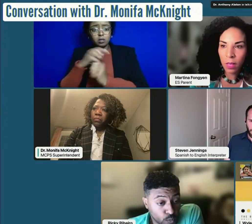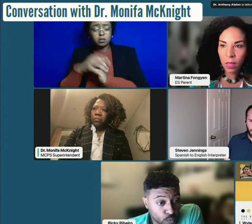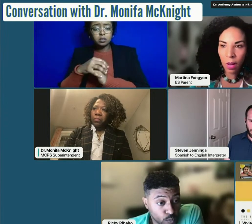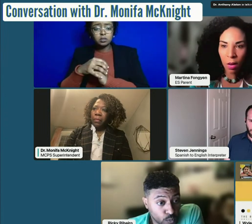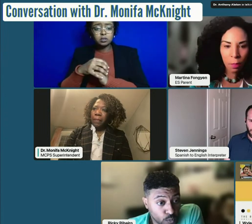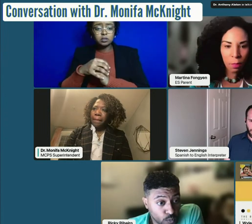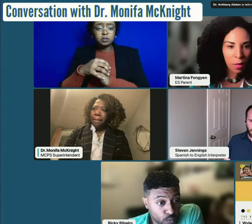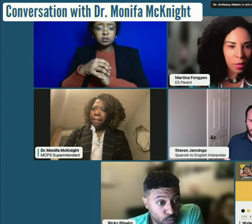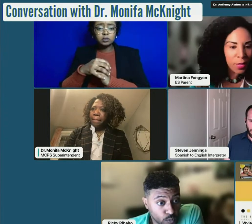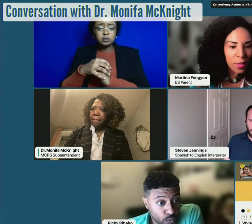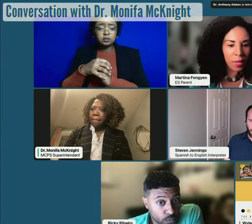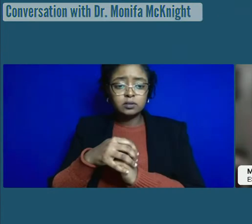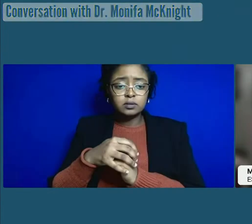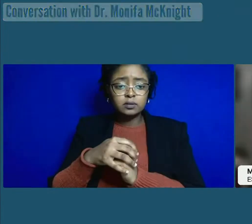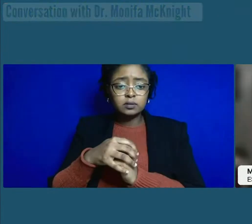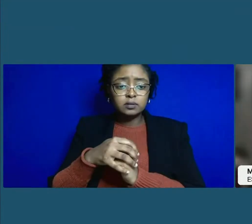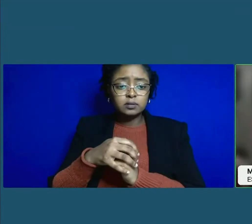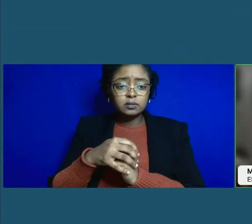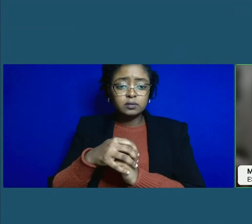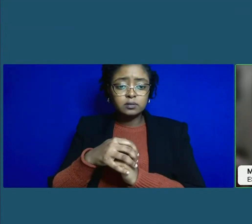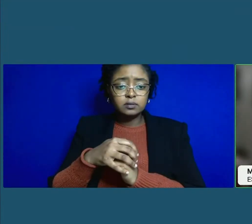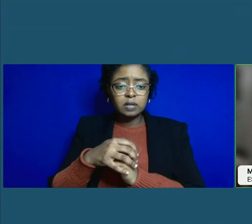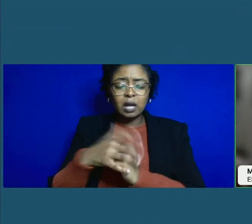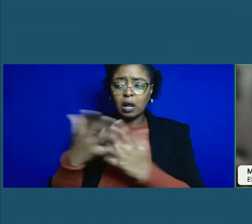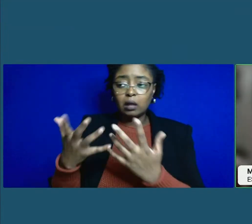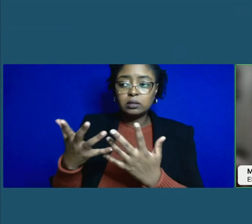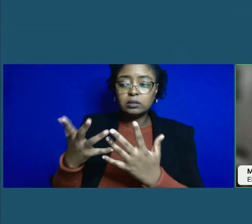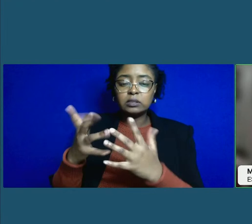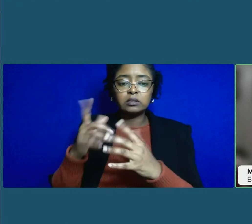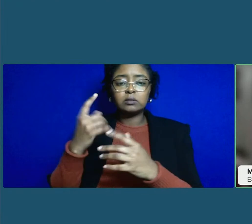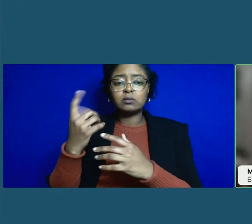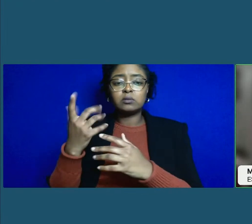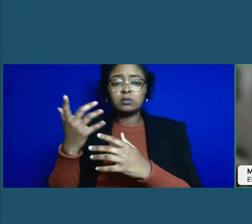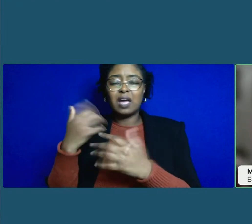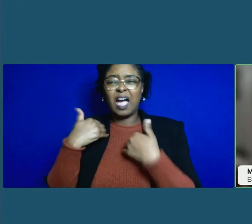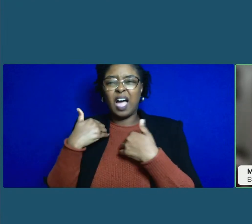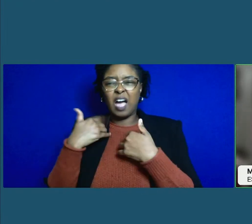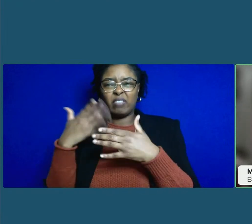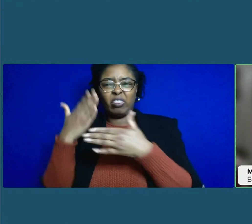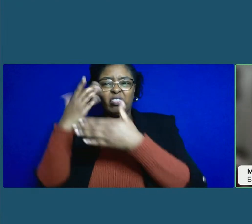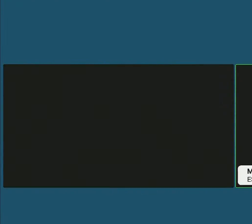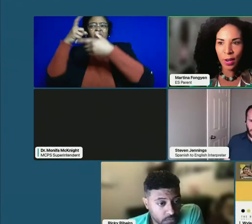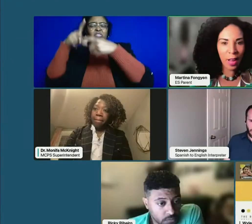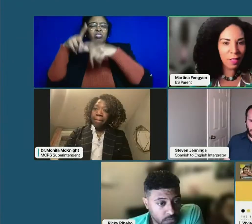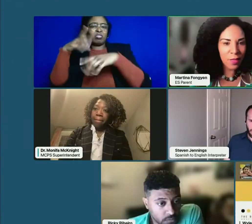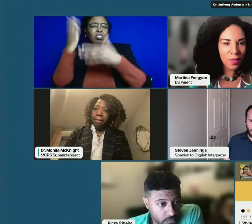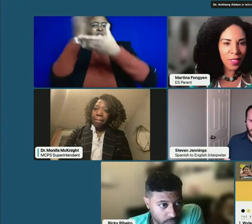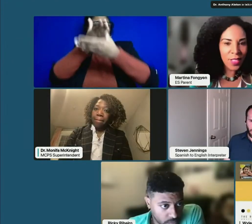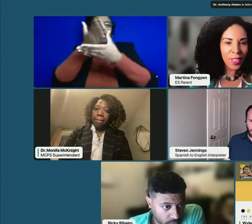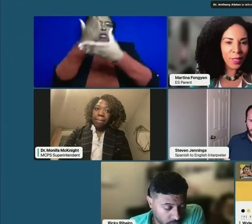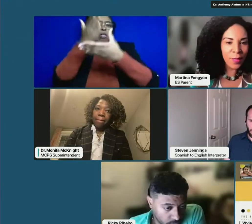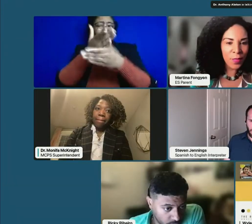in lockstep with us to bait. My